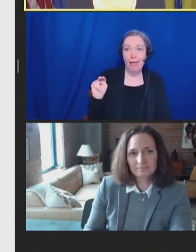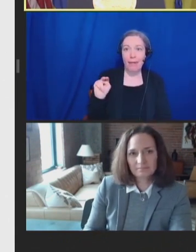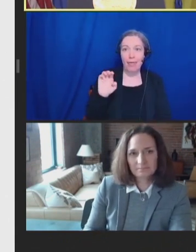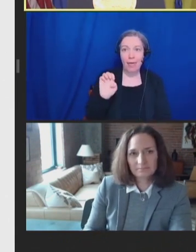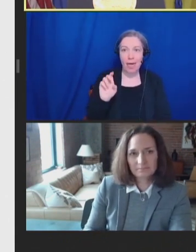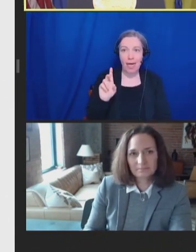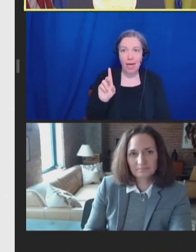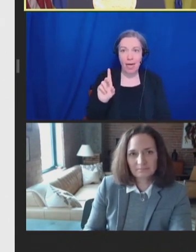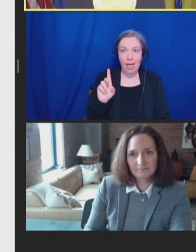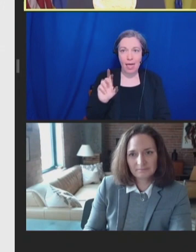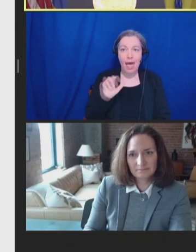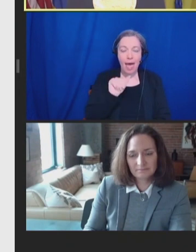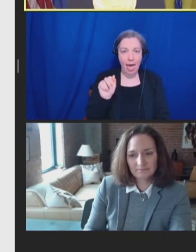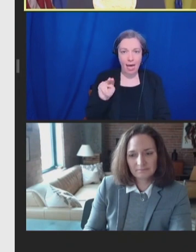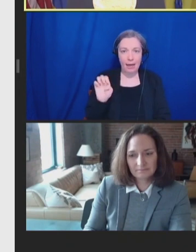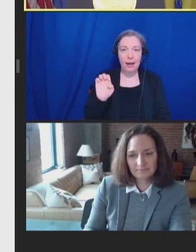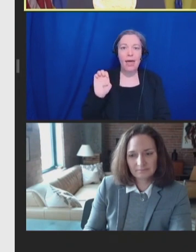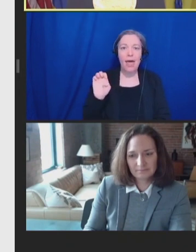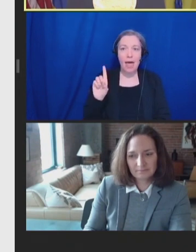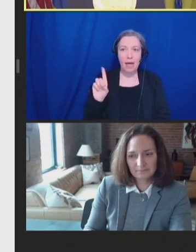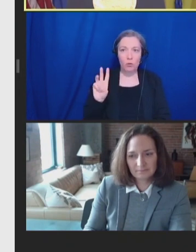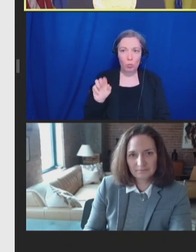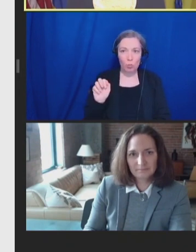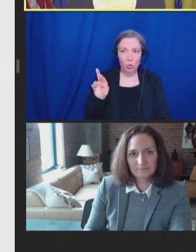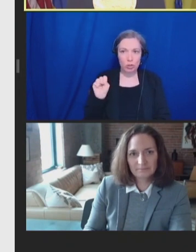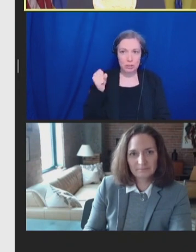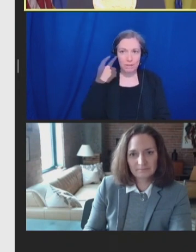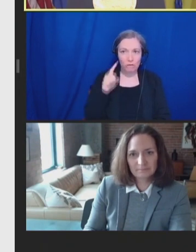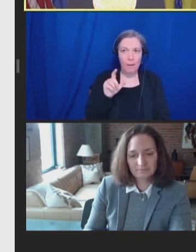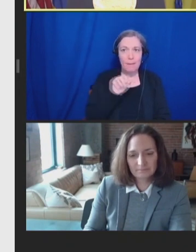about the clinical considerations with the potential of this coming out this fall.